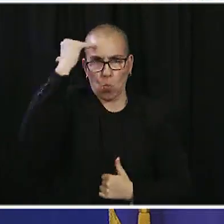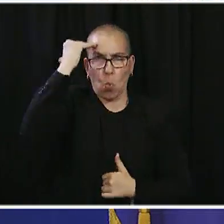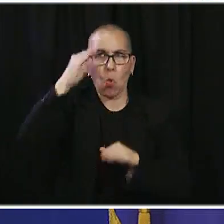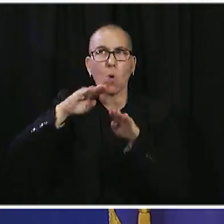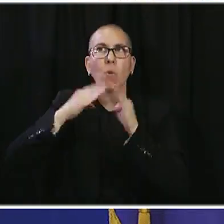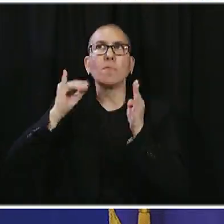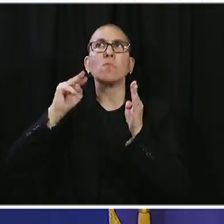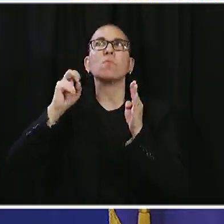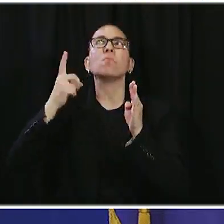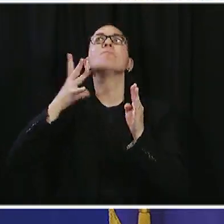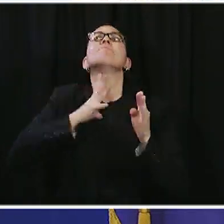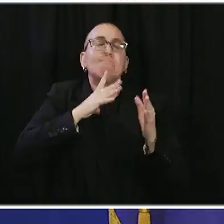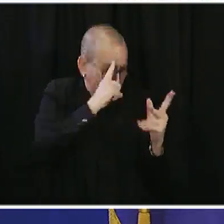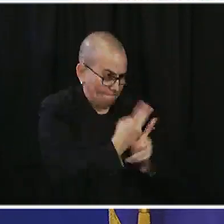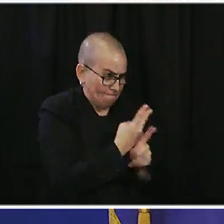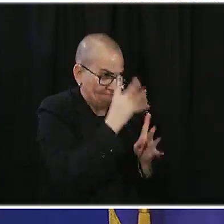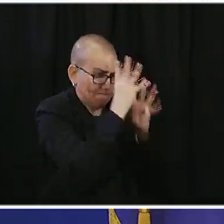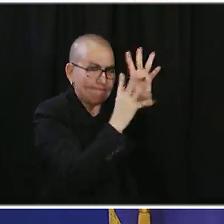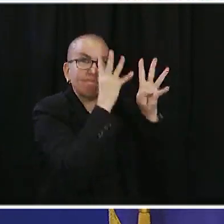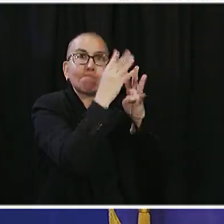STREET, HOW SOME OF THESE FOLKS TO TINED IT.